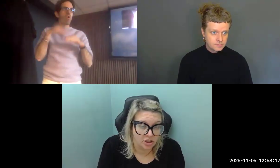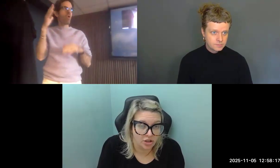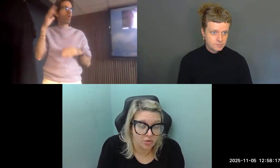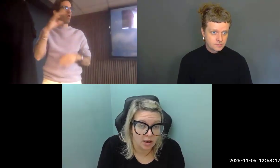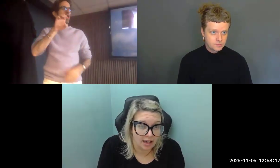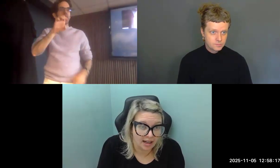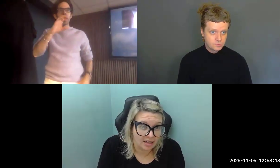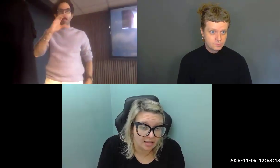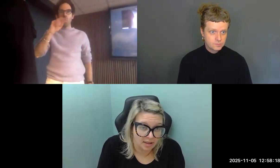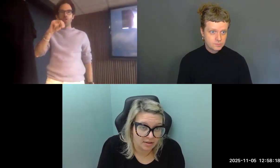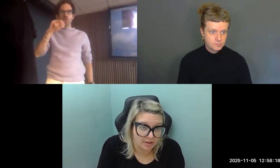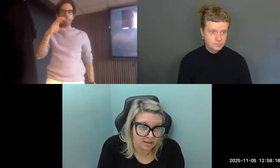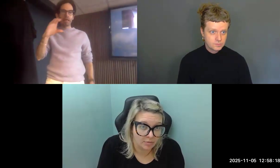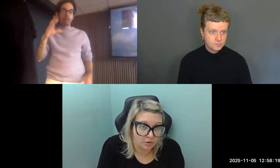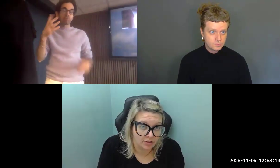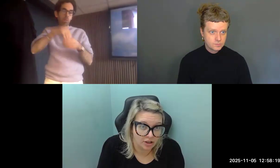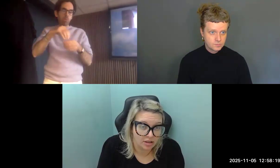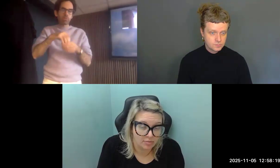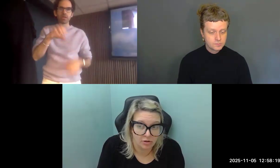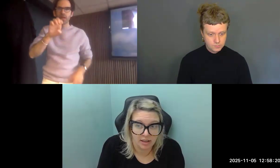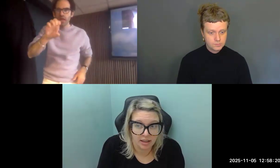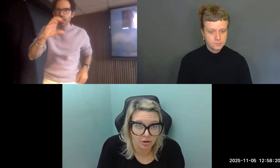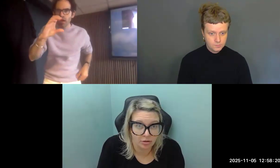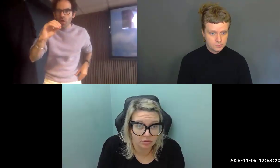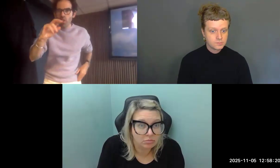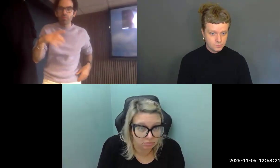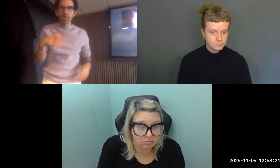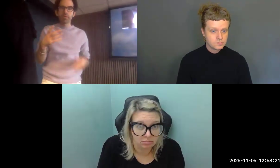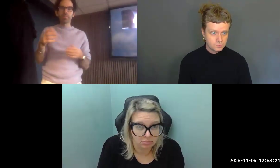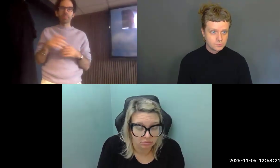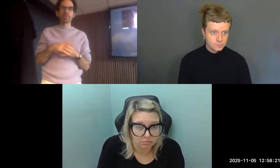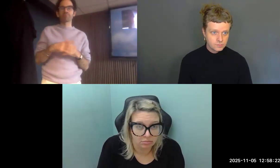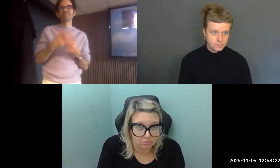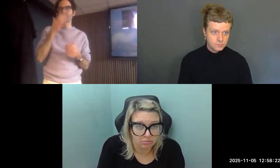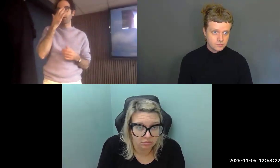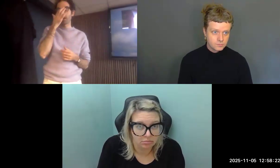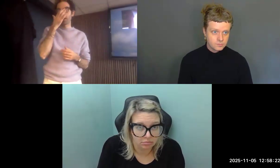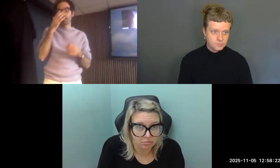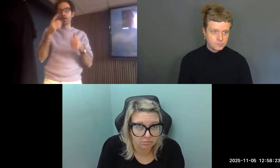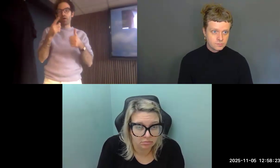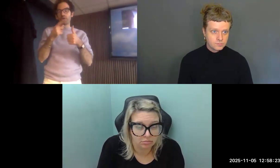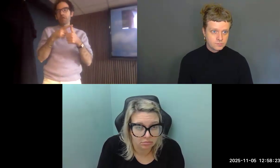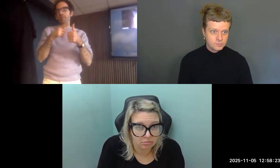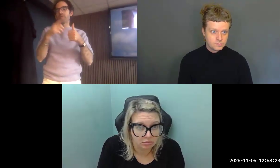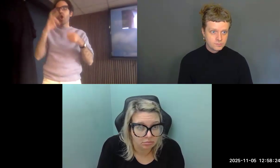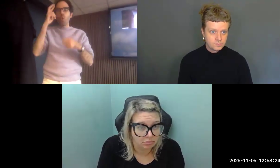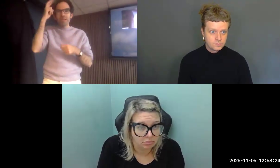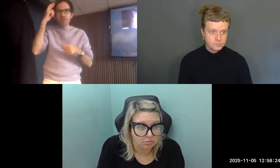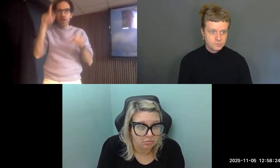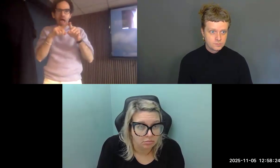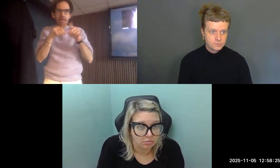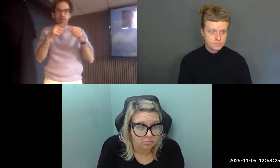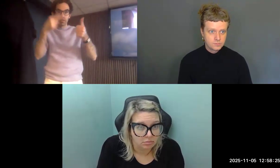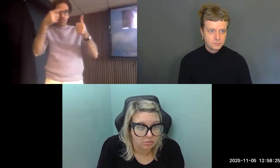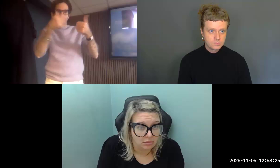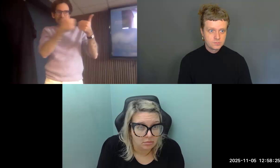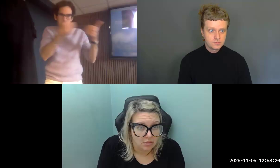So it's just use one hand is obviously more efficient, more economical.